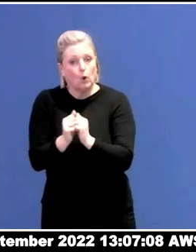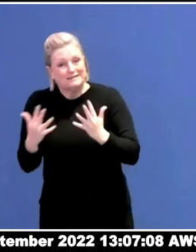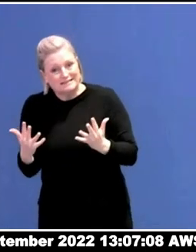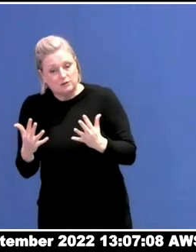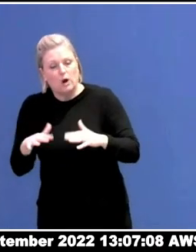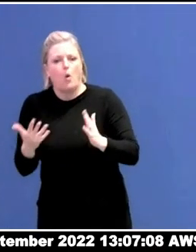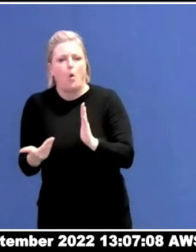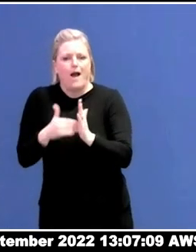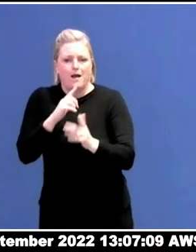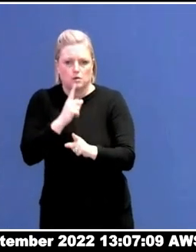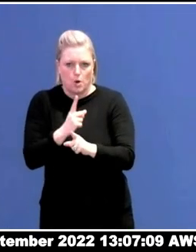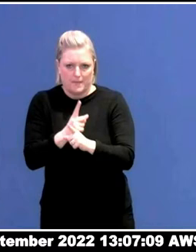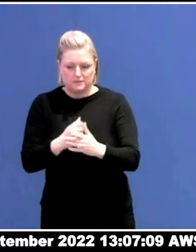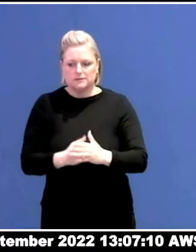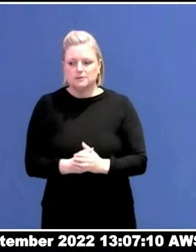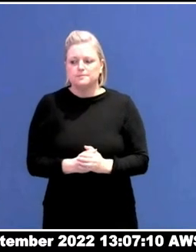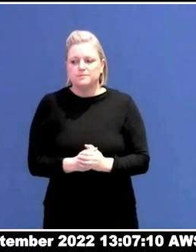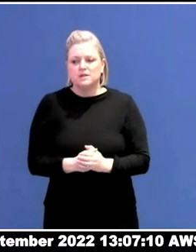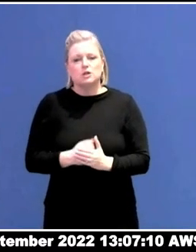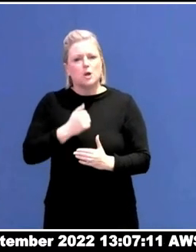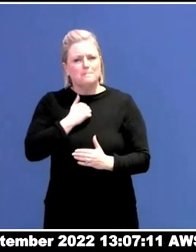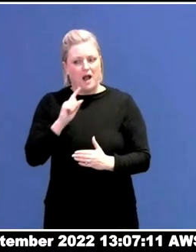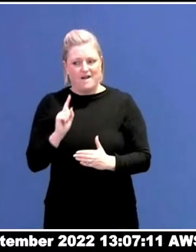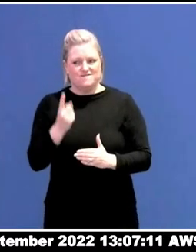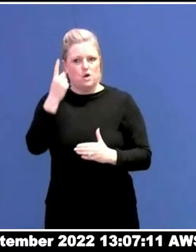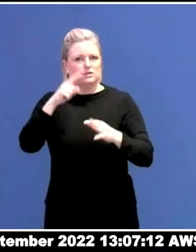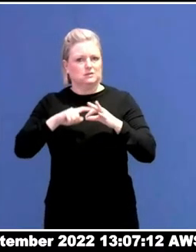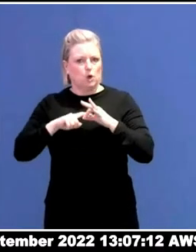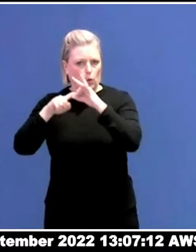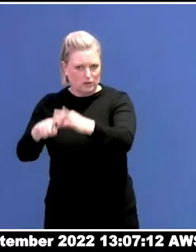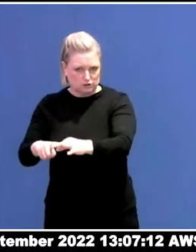But can I begin by asking what I might refer to as a universal question.